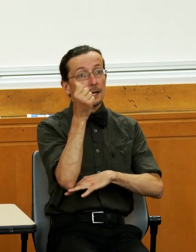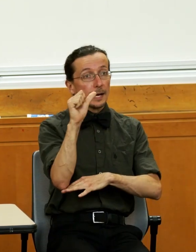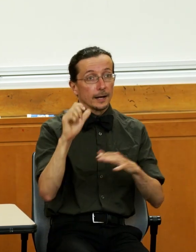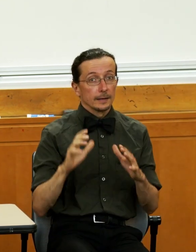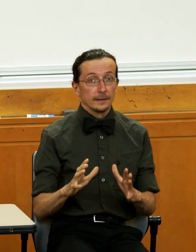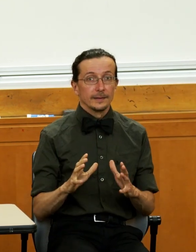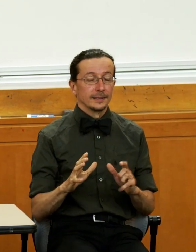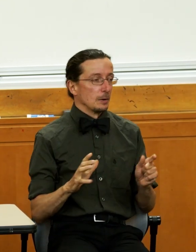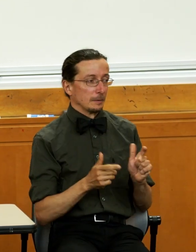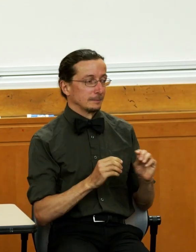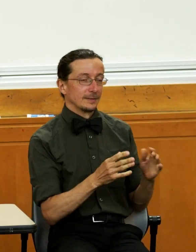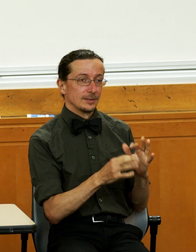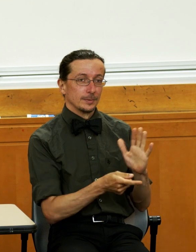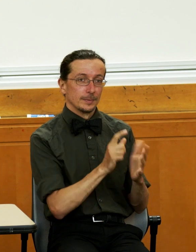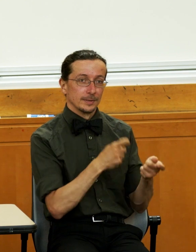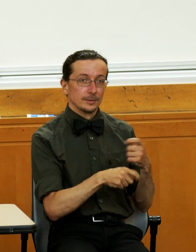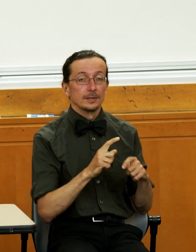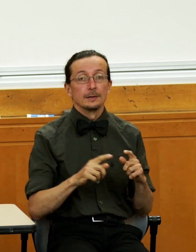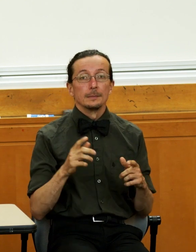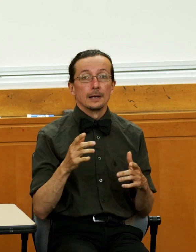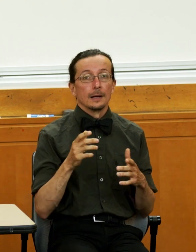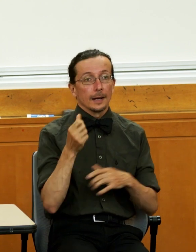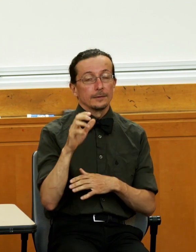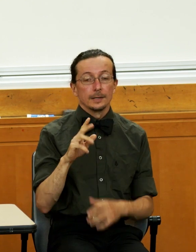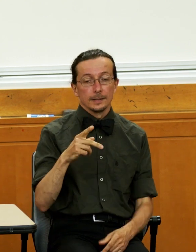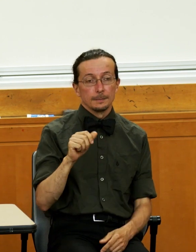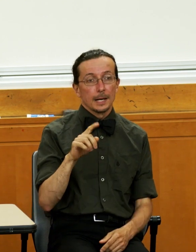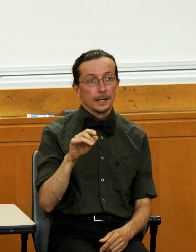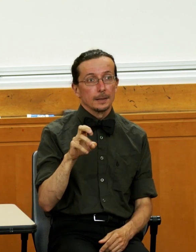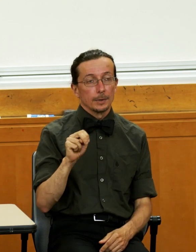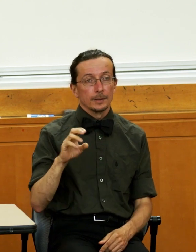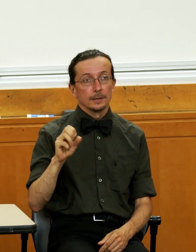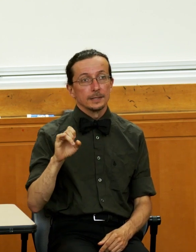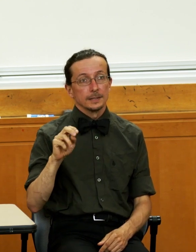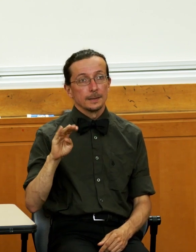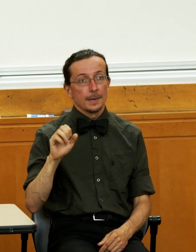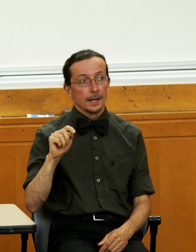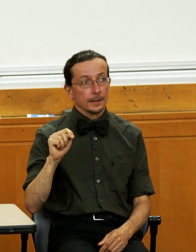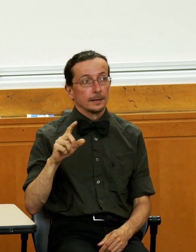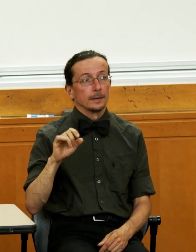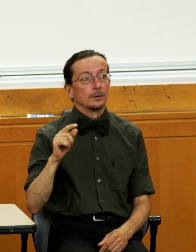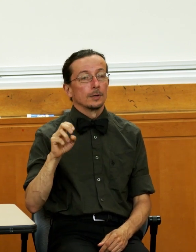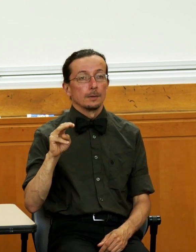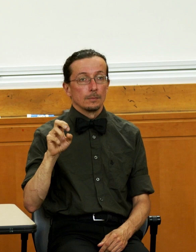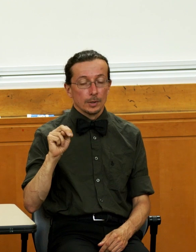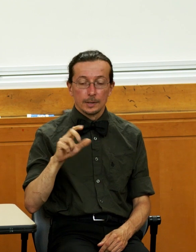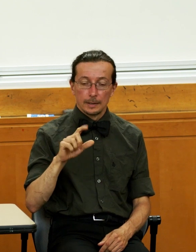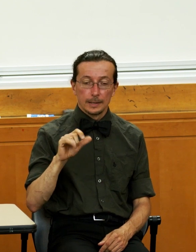interpreters a moment to switch…Patty Byrne, Sins Invalid, Leroy Moore, Mia Mingus, and others in